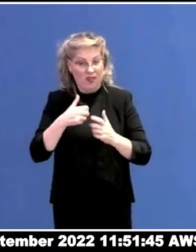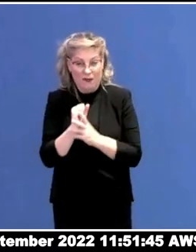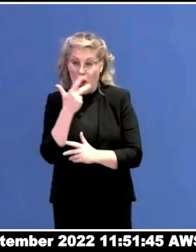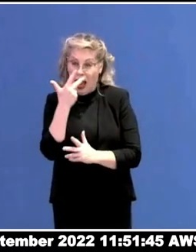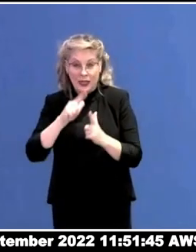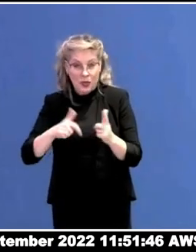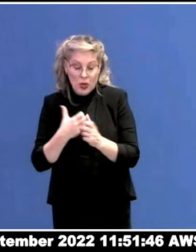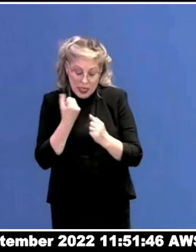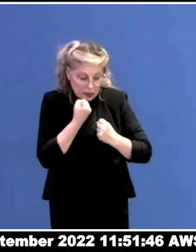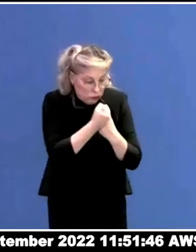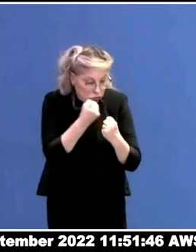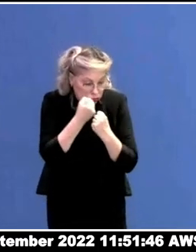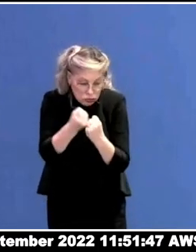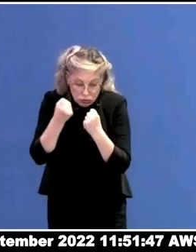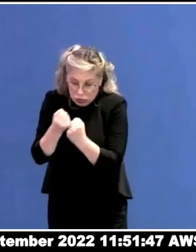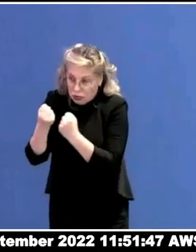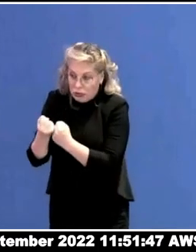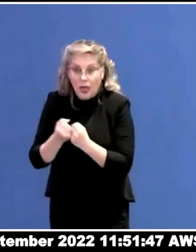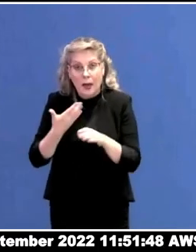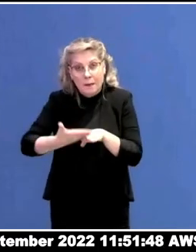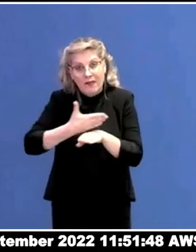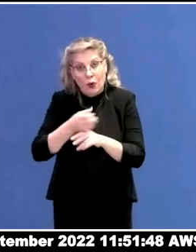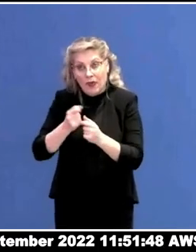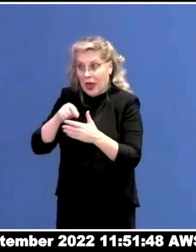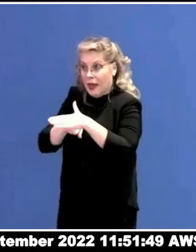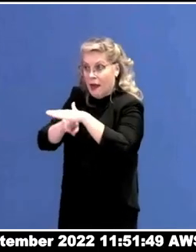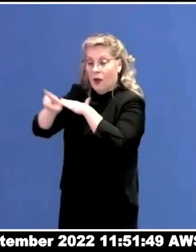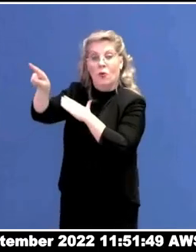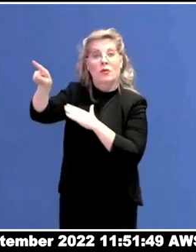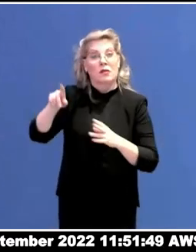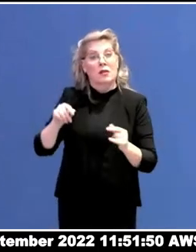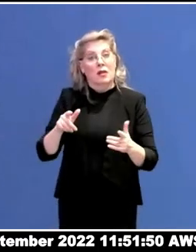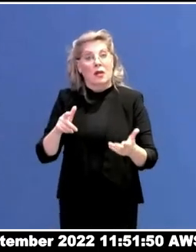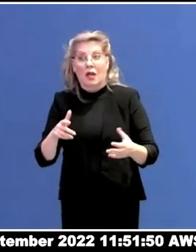going back into very, very weak safety nets, and even completing bail was a massive